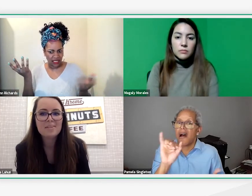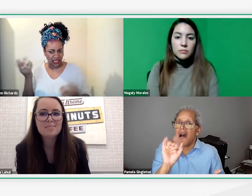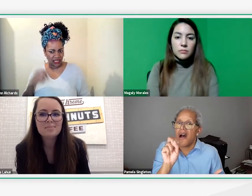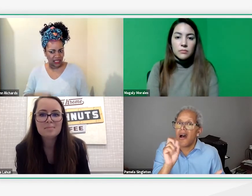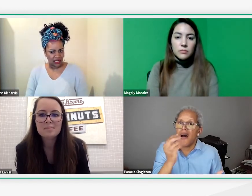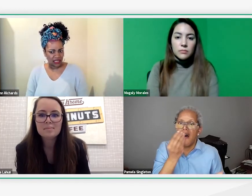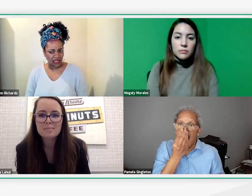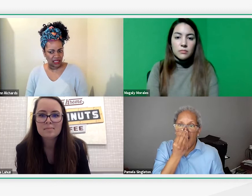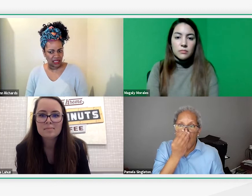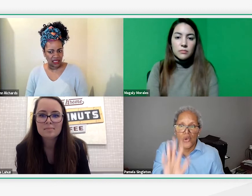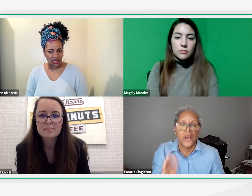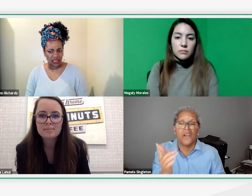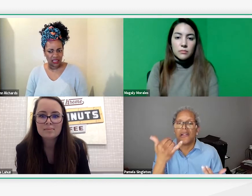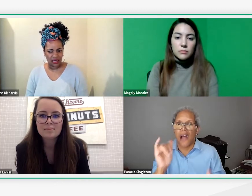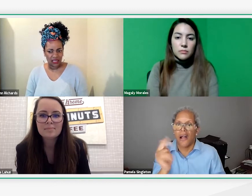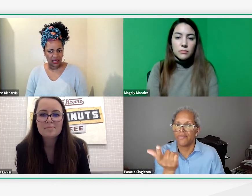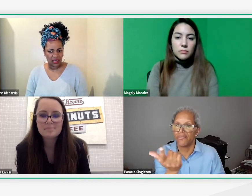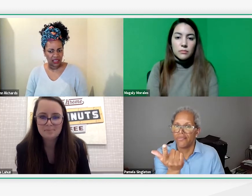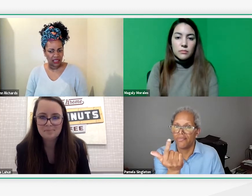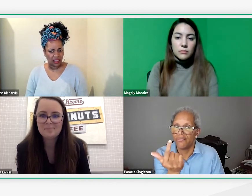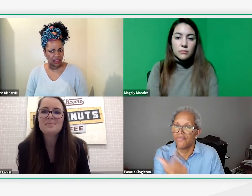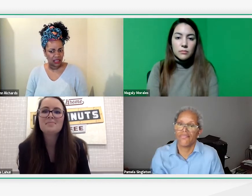if we were naive, what can we do? >>PAMELA SINGLETON: You know,